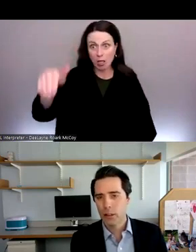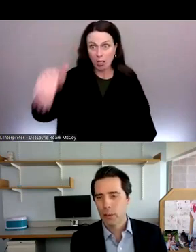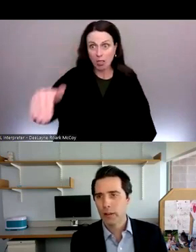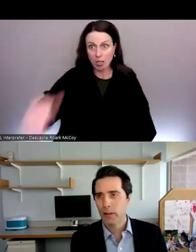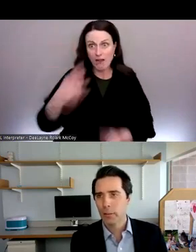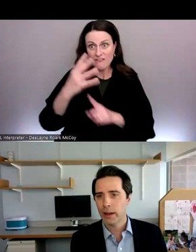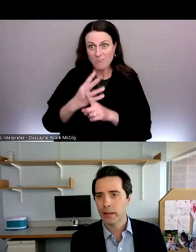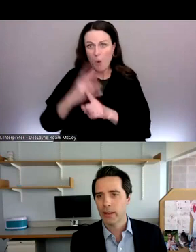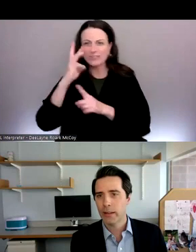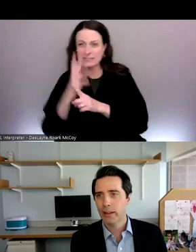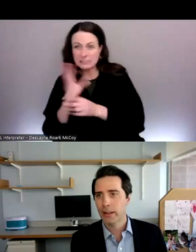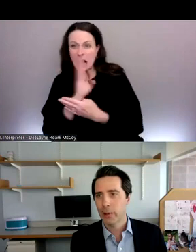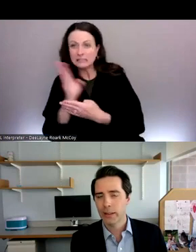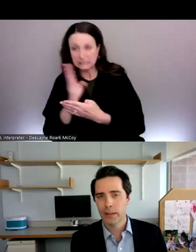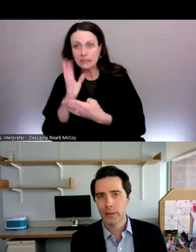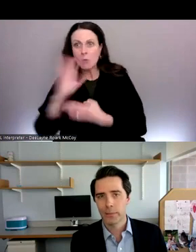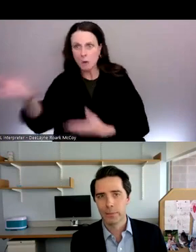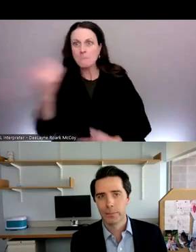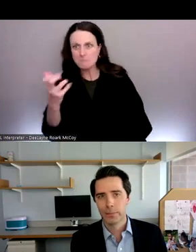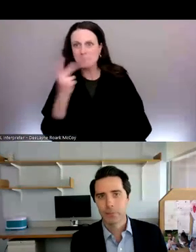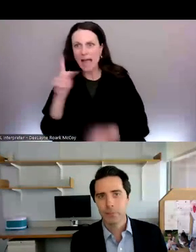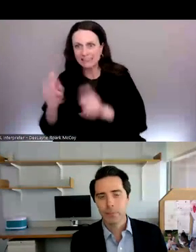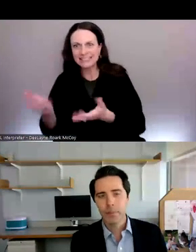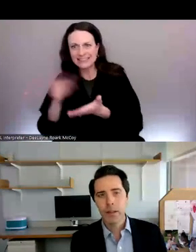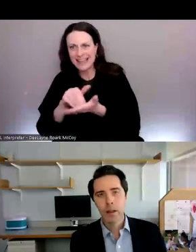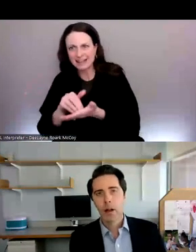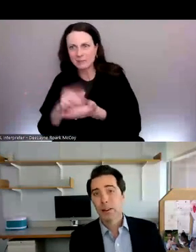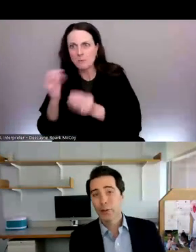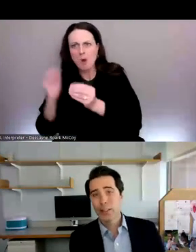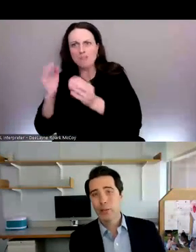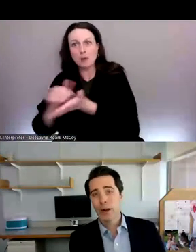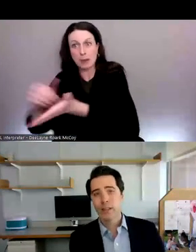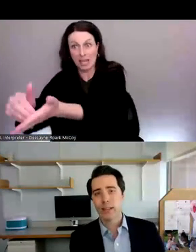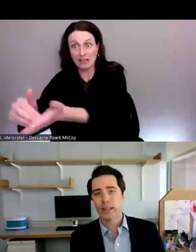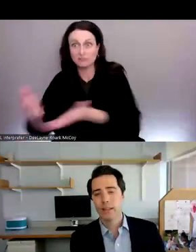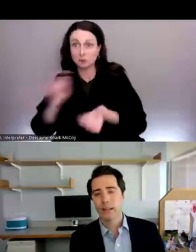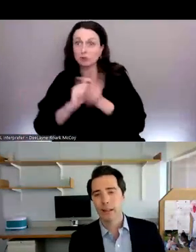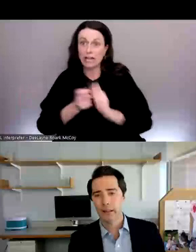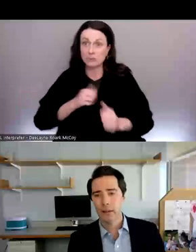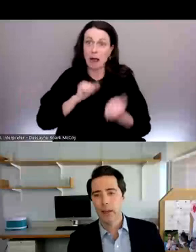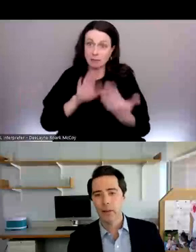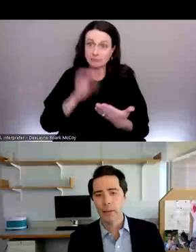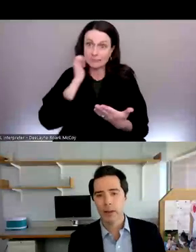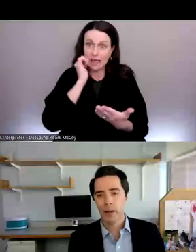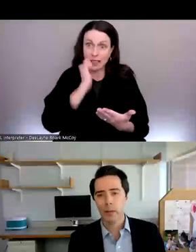change my clinical practice on a day-to-day basis another reason why is consensus